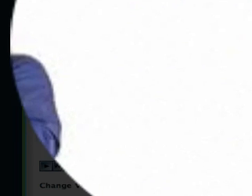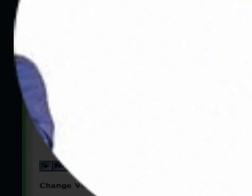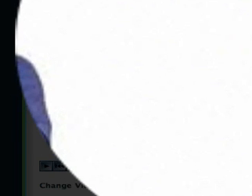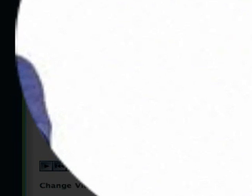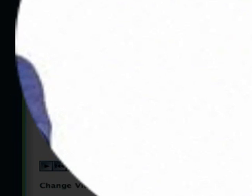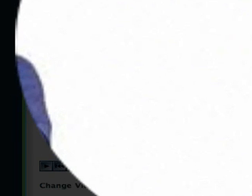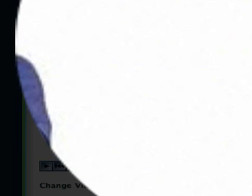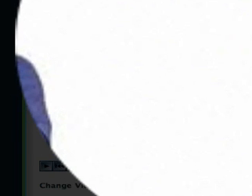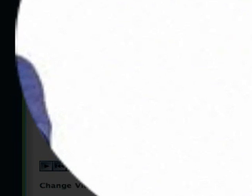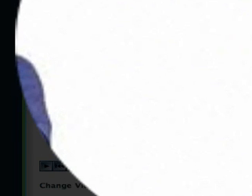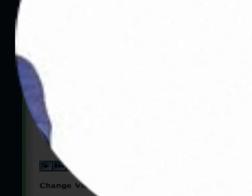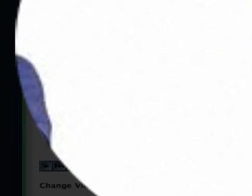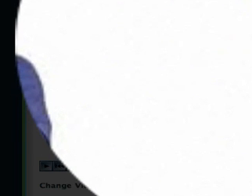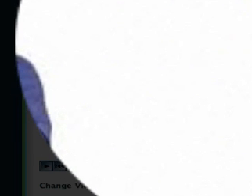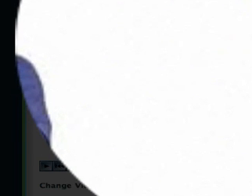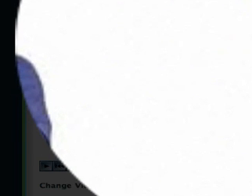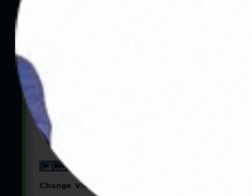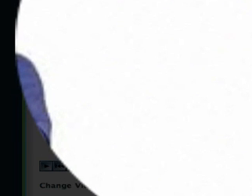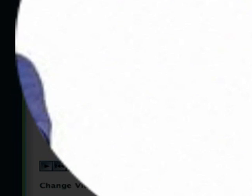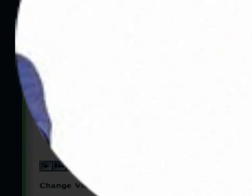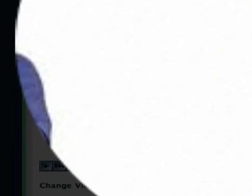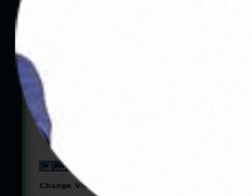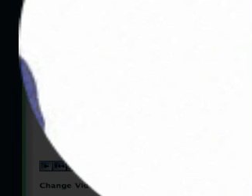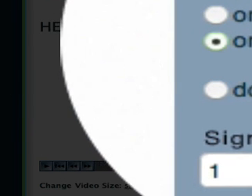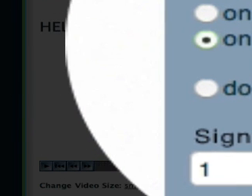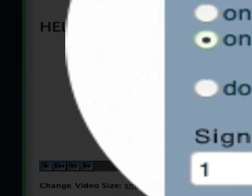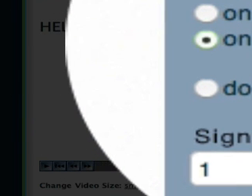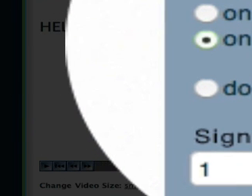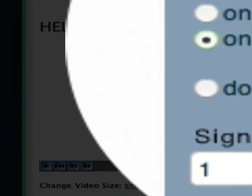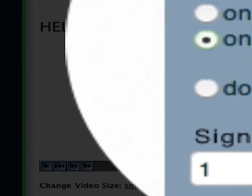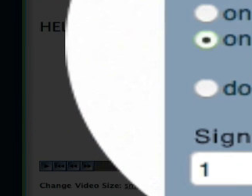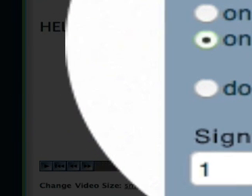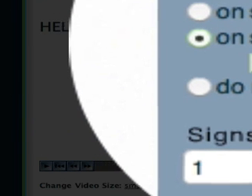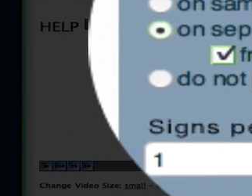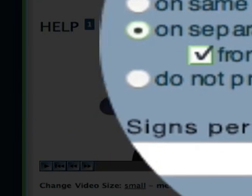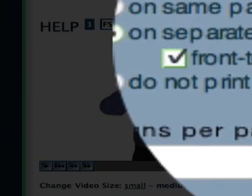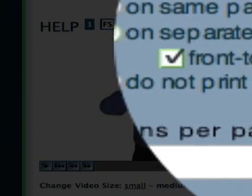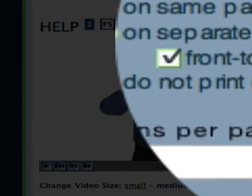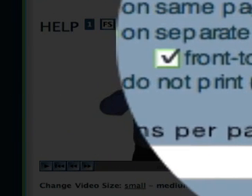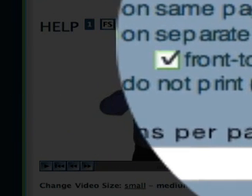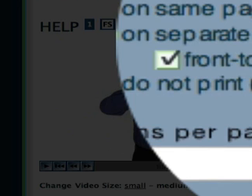The second option says on a separate page, so this would be most applicable for flash cards.